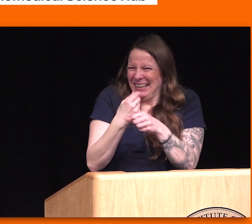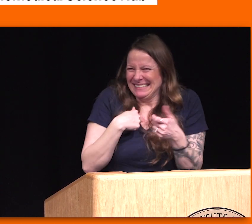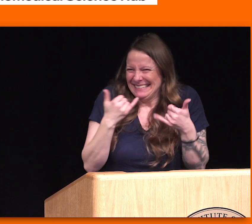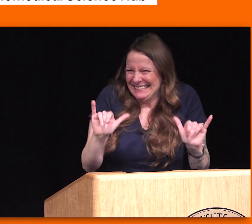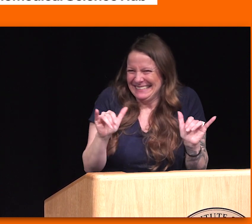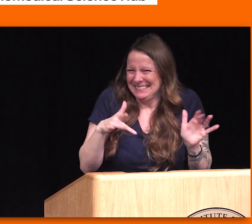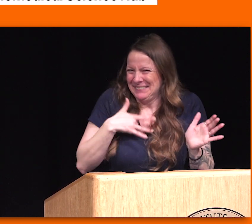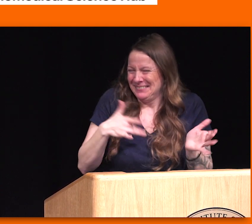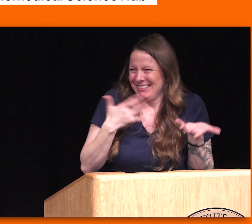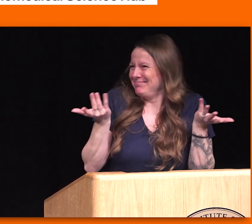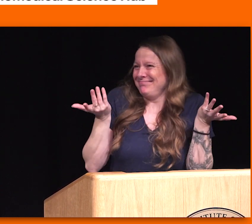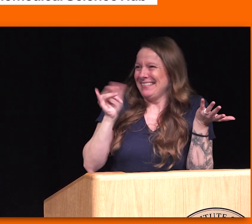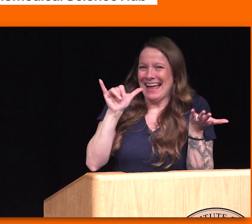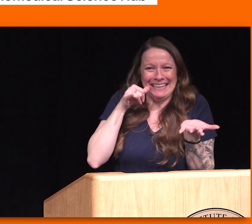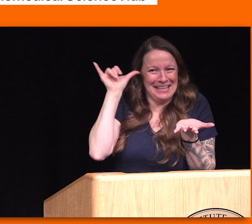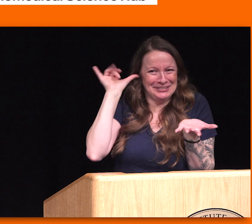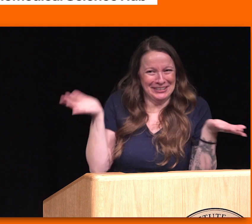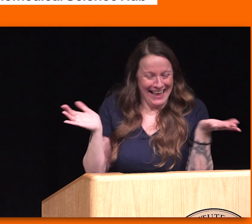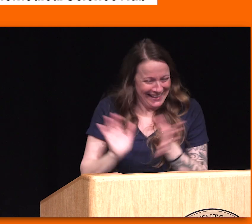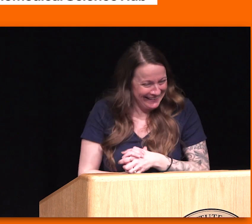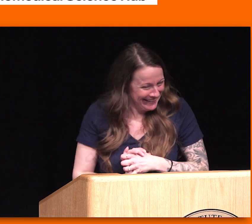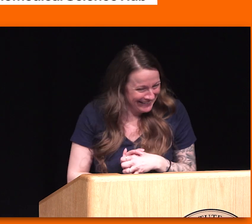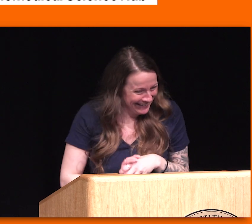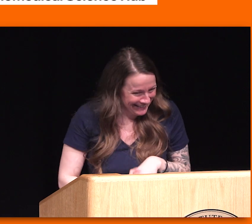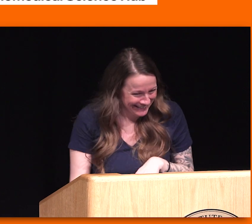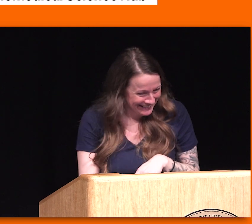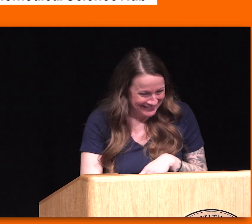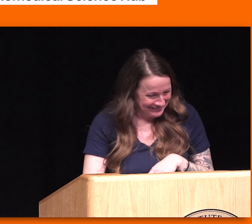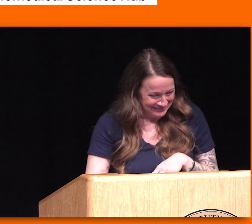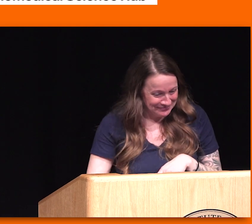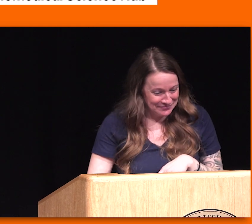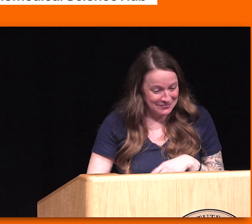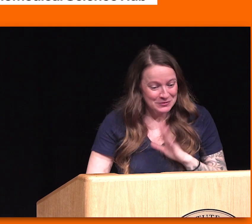and I can't believe that it's almost been a year. It still feels like yesterday.